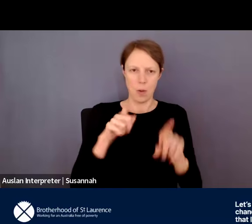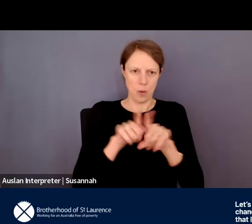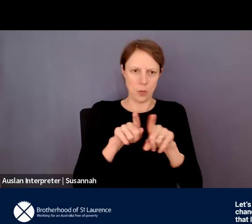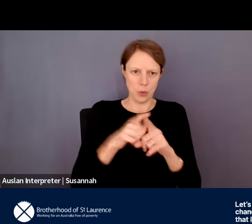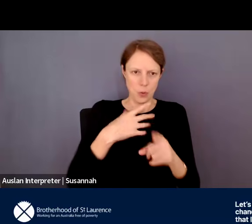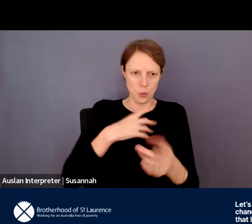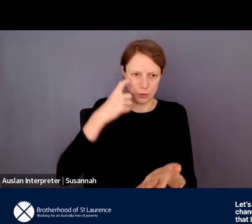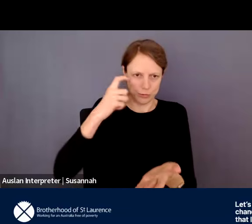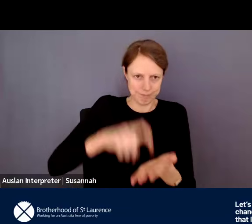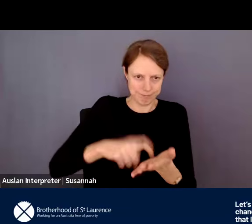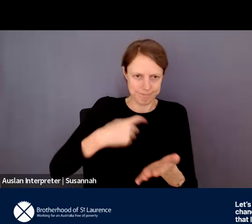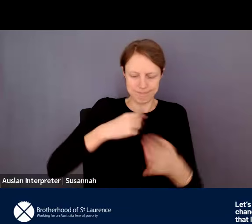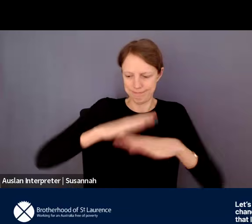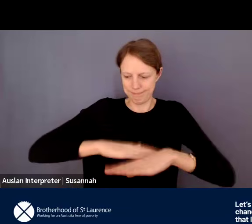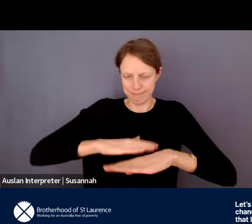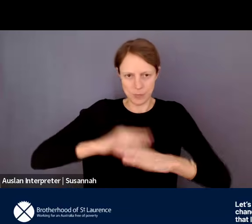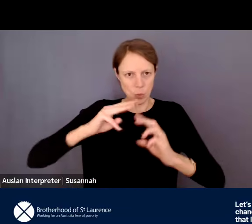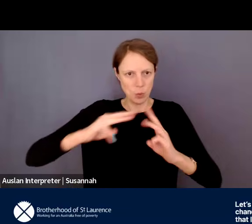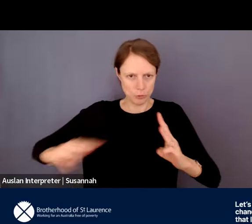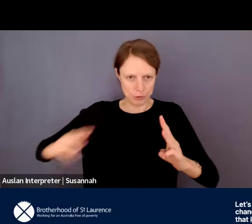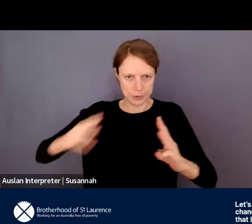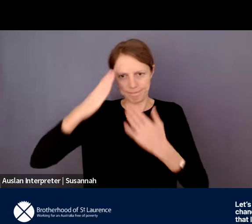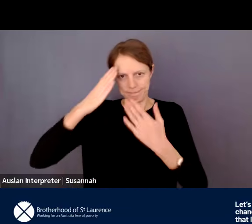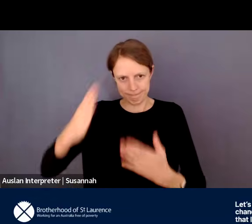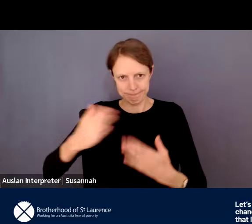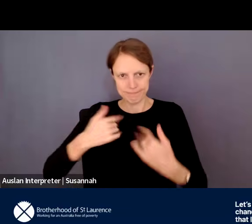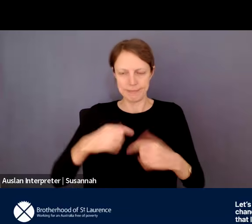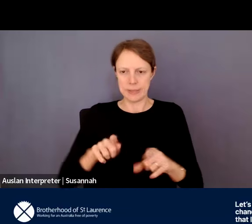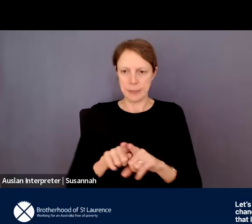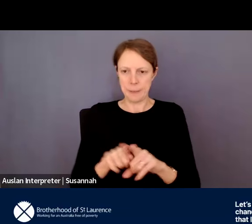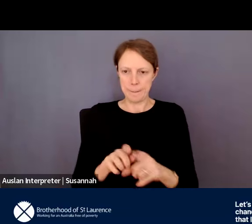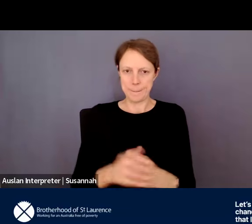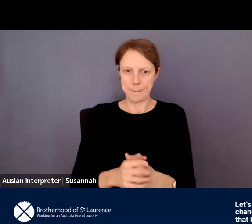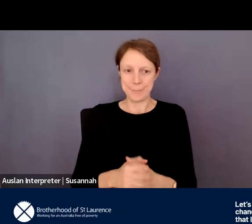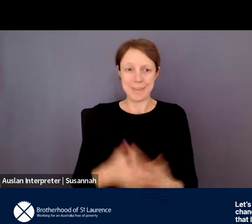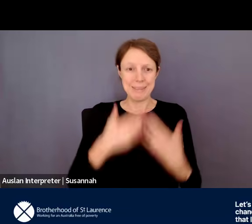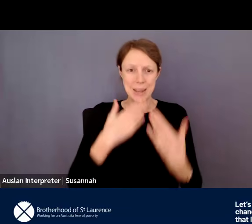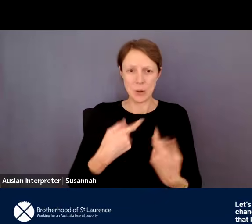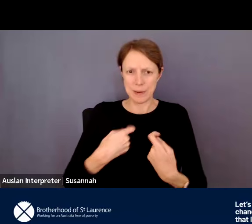and pay my respects. And thank you for inviting me to this amazing panel. I feel very privileged